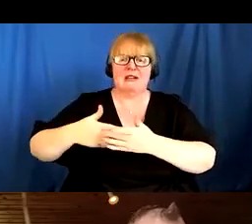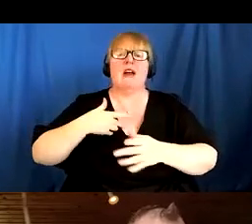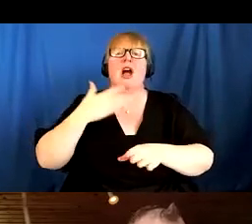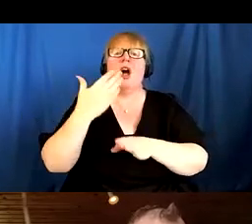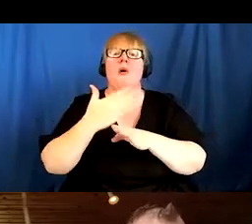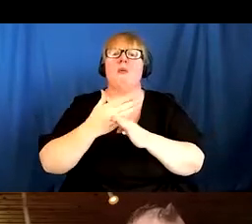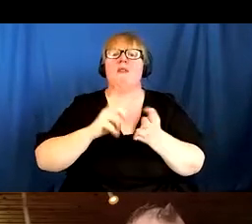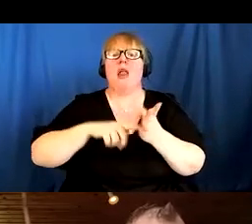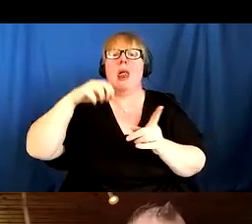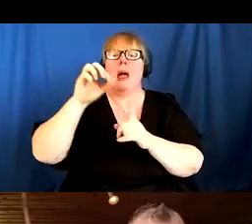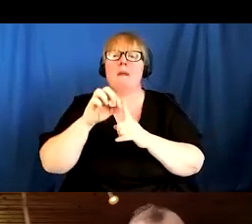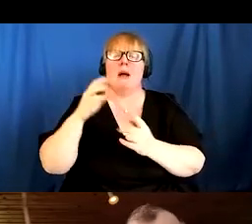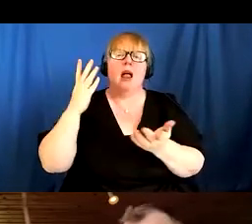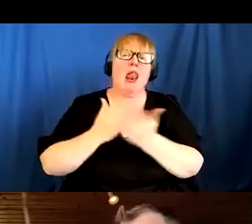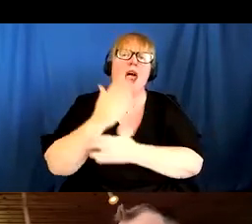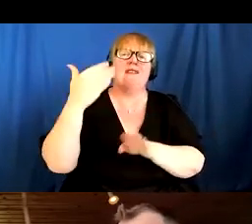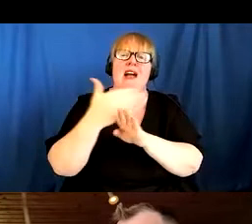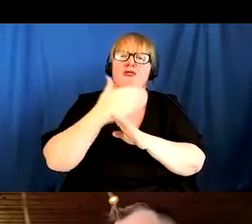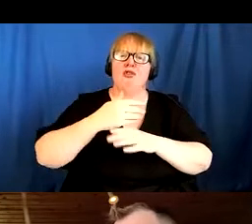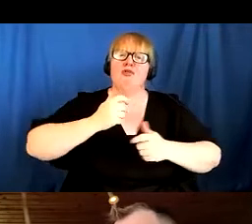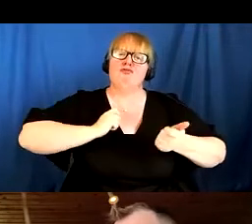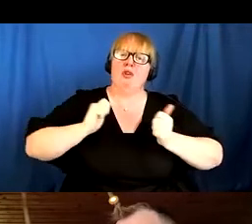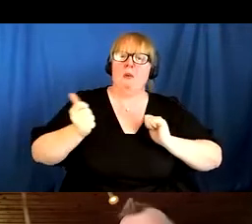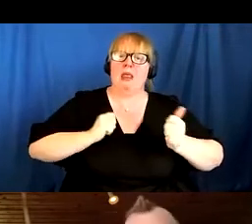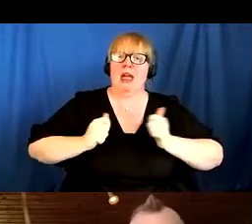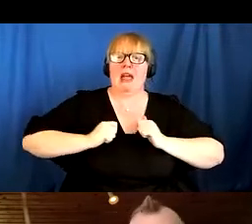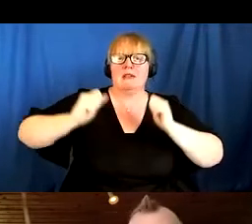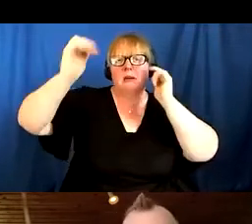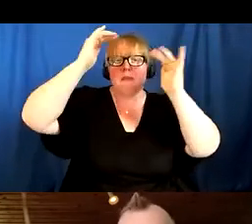I guess as a sort of methodology. Quite accidentally, really,